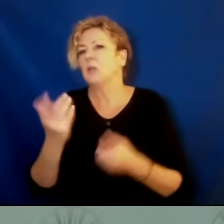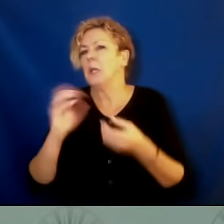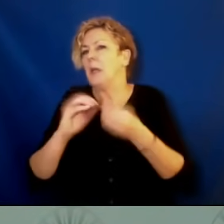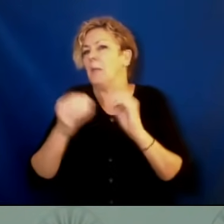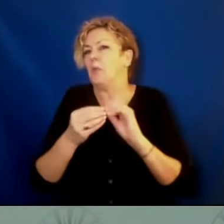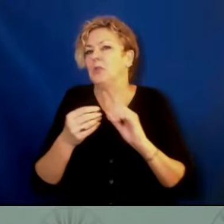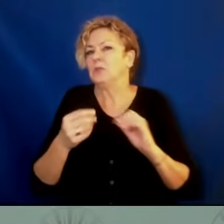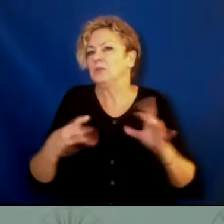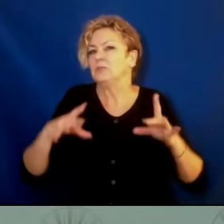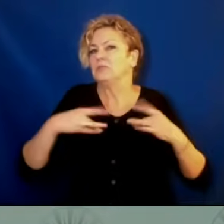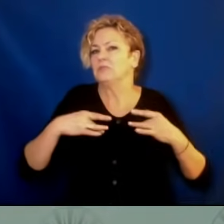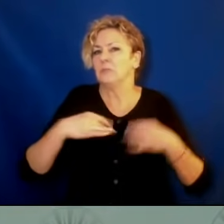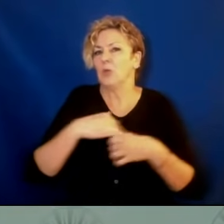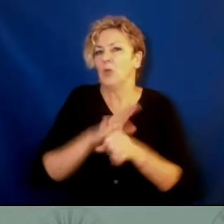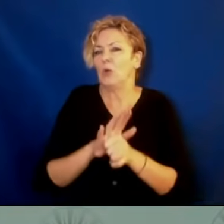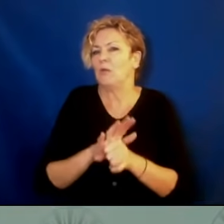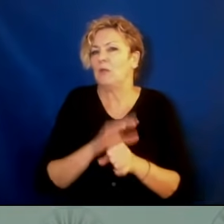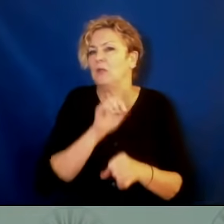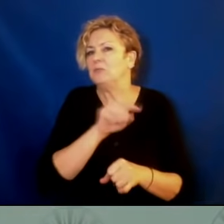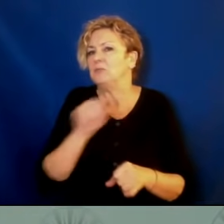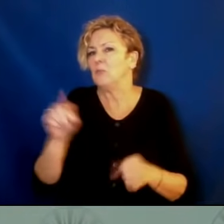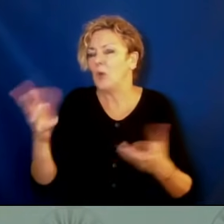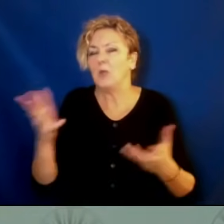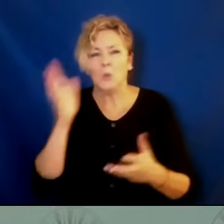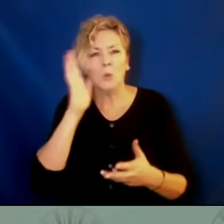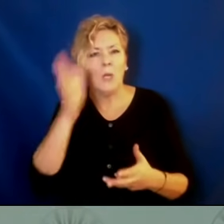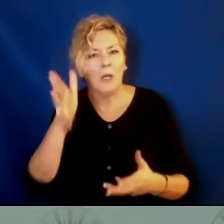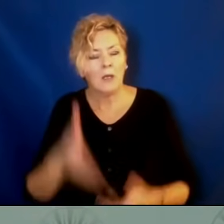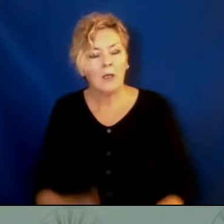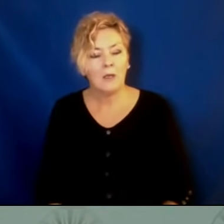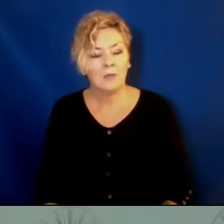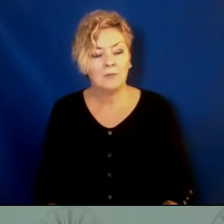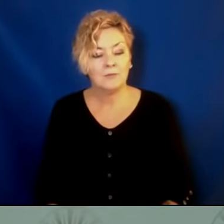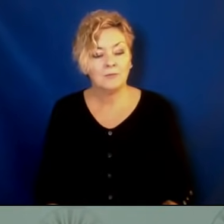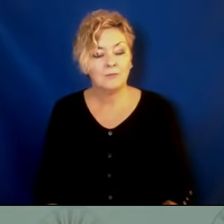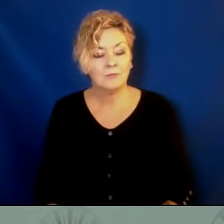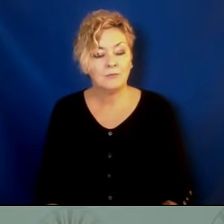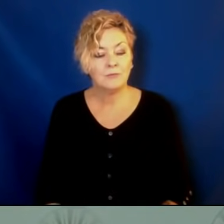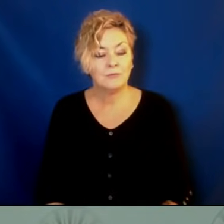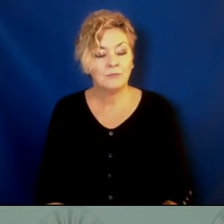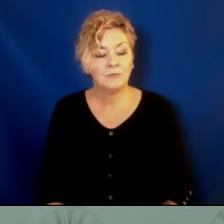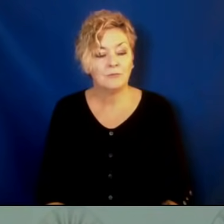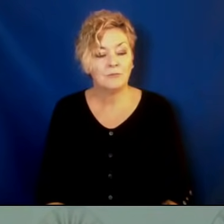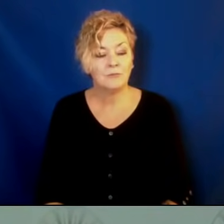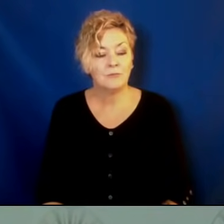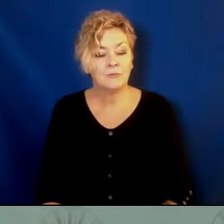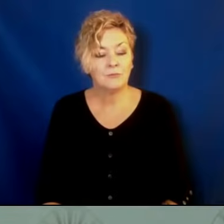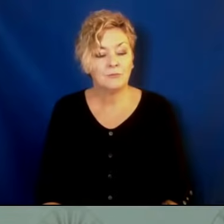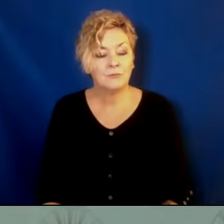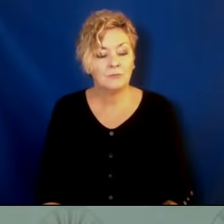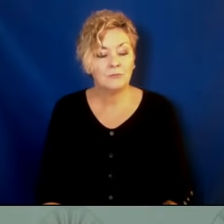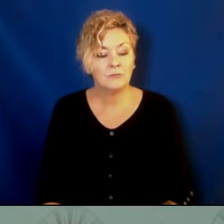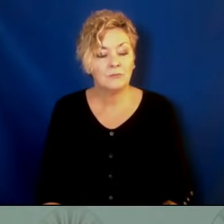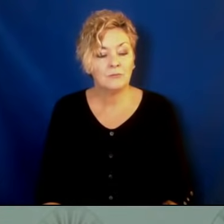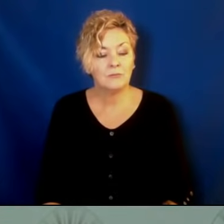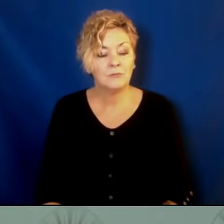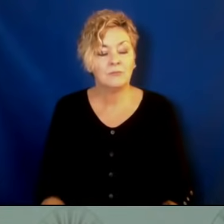We are actually, we are working to provide that information and is visually appealing and is easily understood manner as possible.